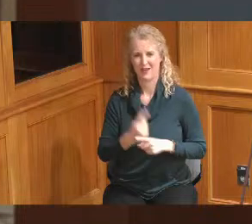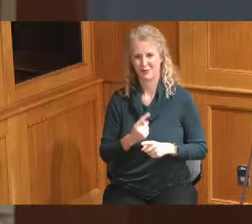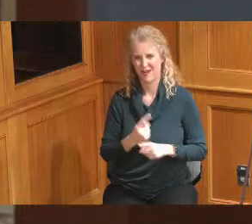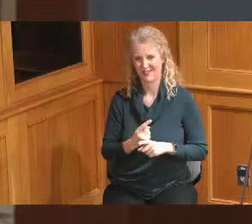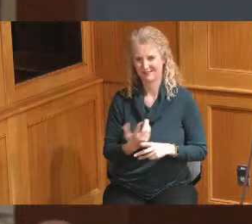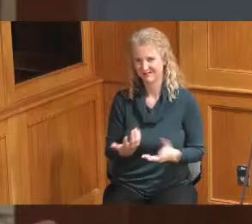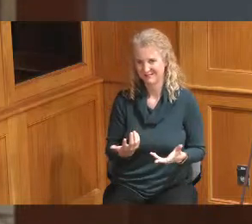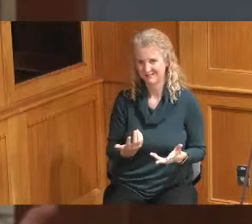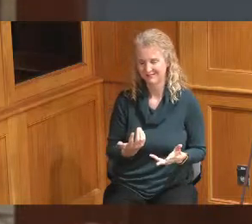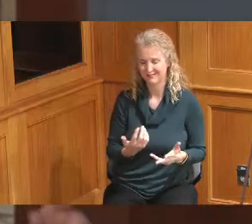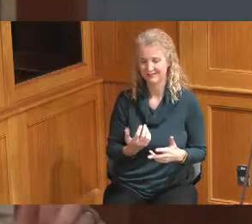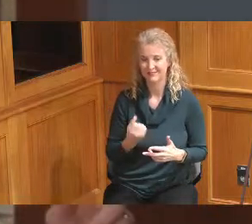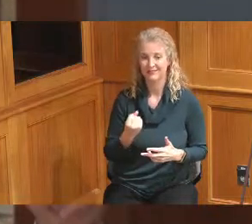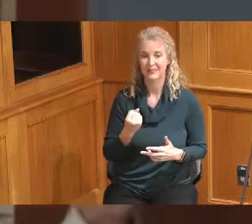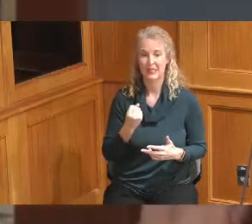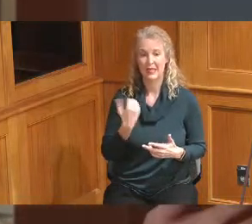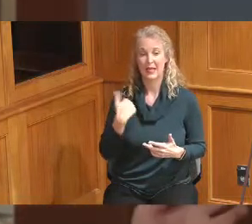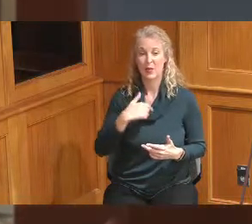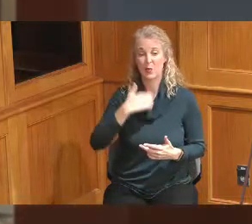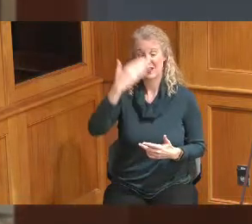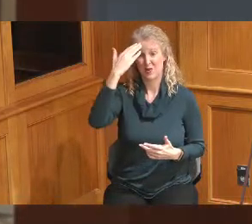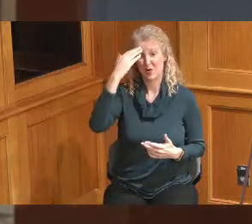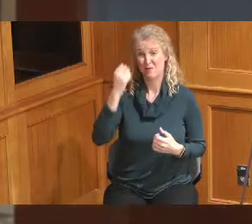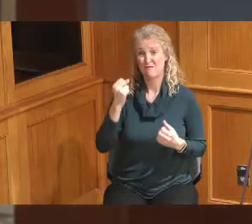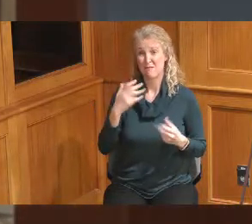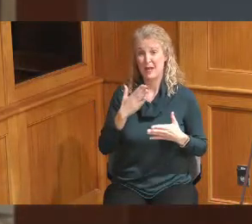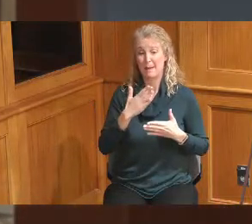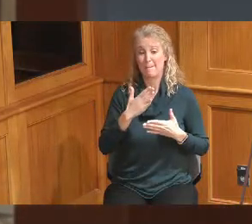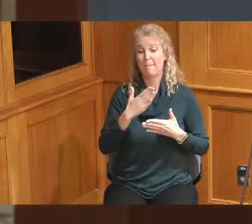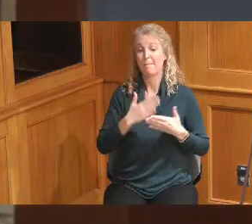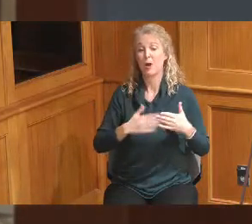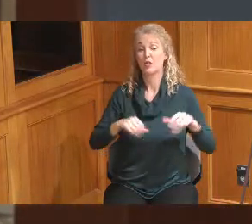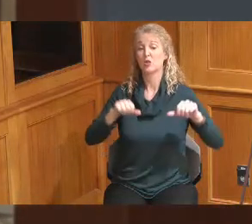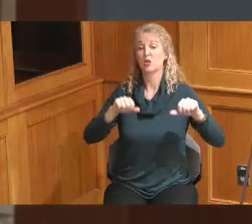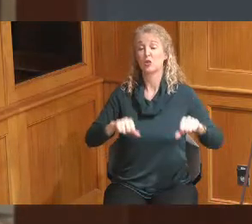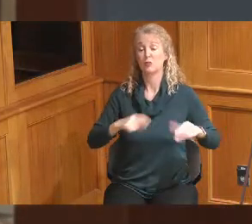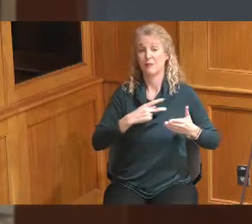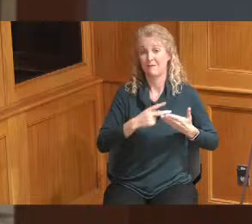of the multiple points of possible failure and we have two ways we can activate it via computer